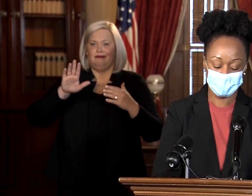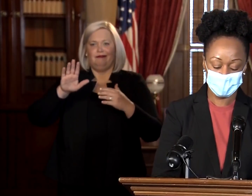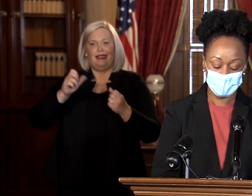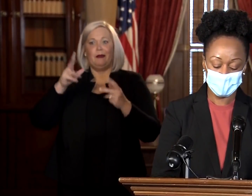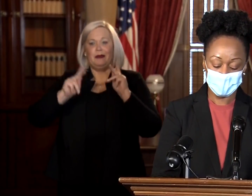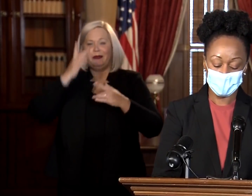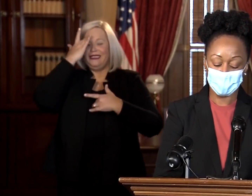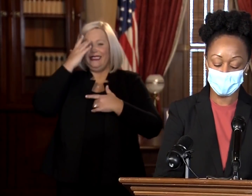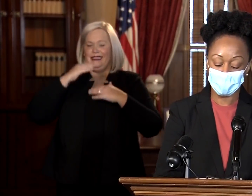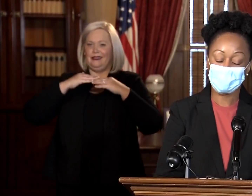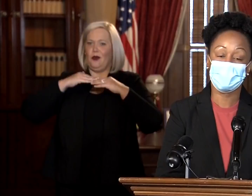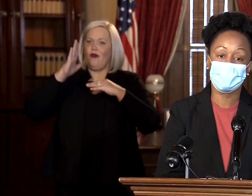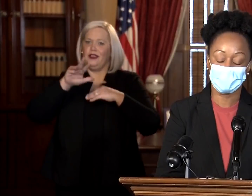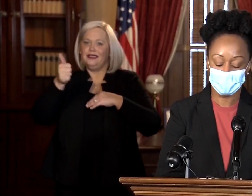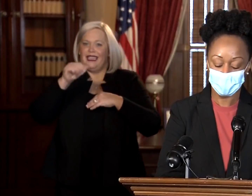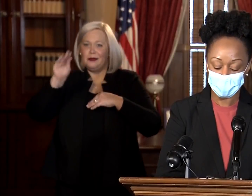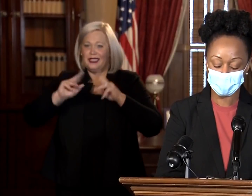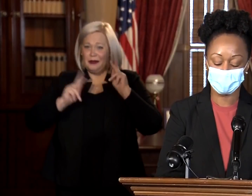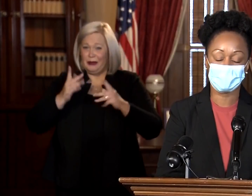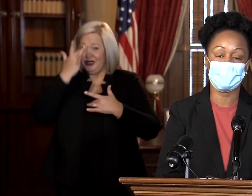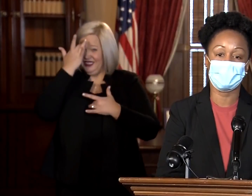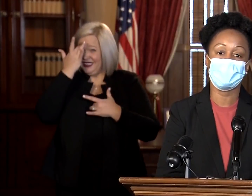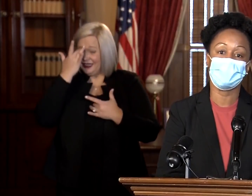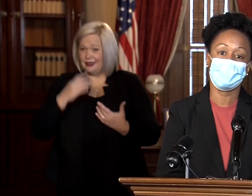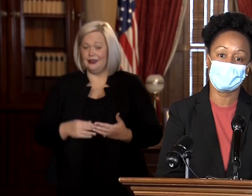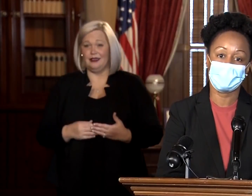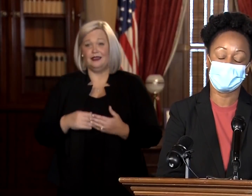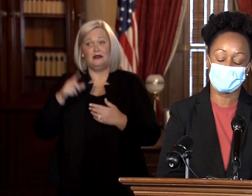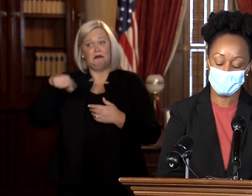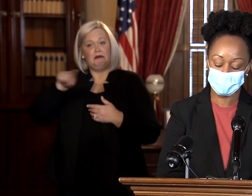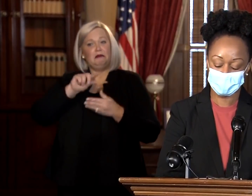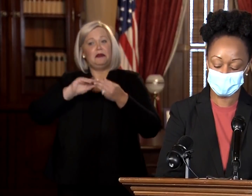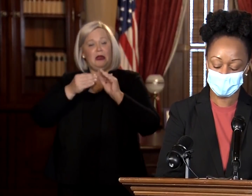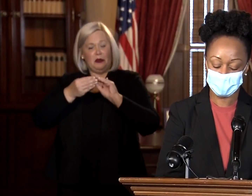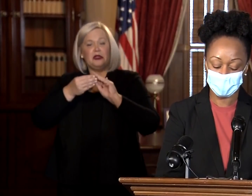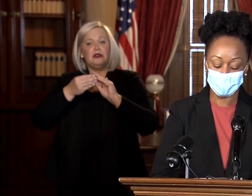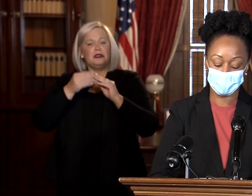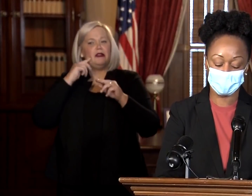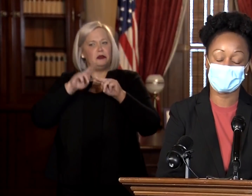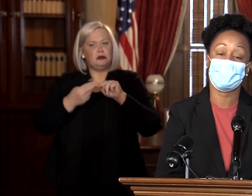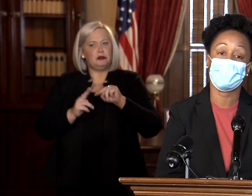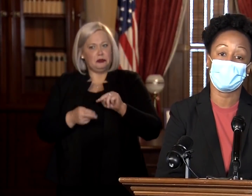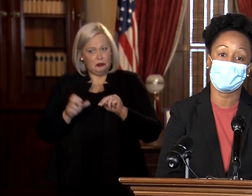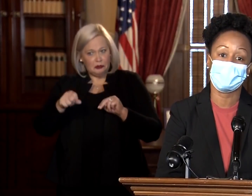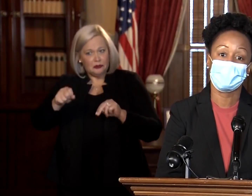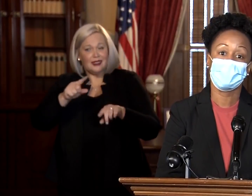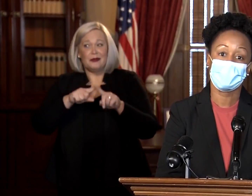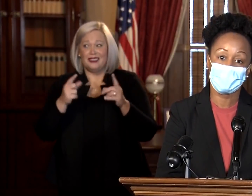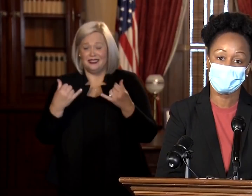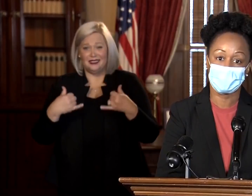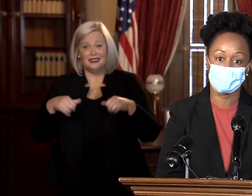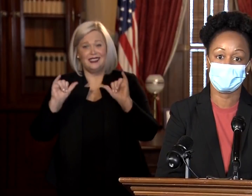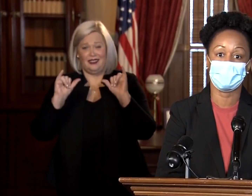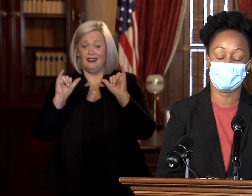Saginaw and Jackson regions have test positivity above 10%, and test positivity above 10%, and while those regions have also while those regions have also seen declines in cases, they